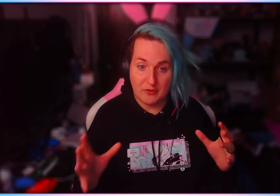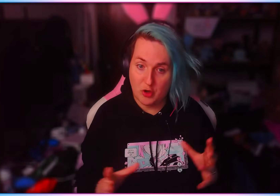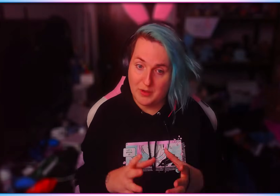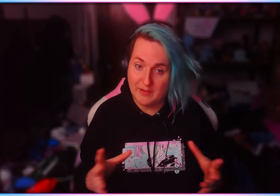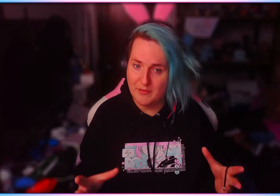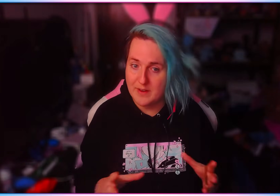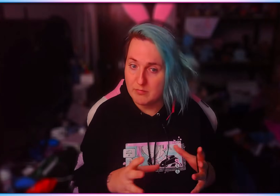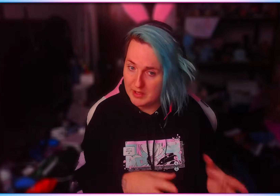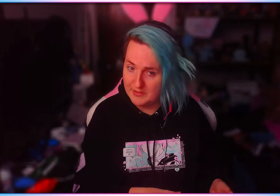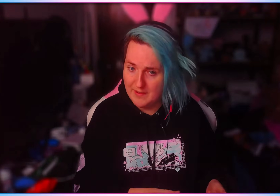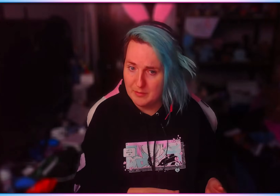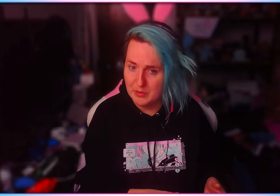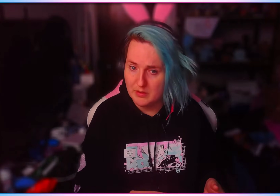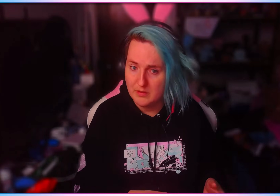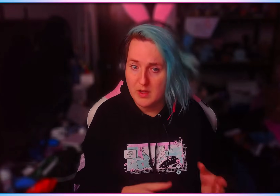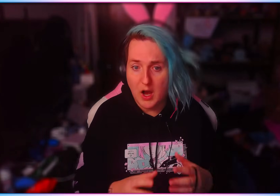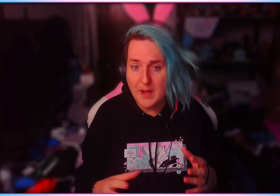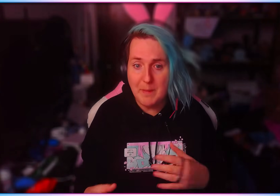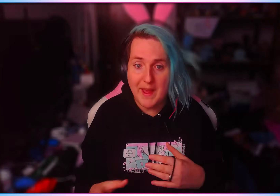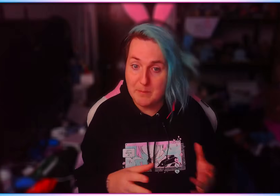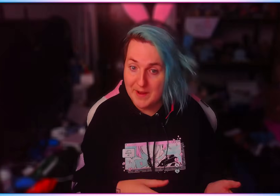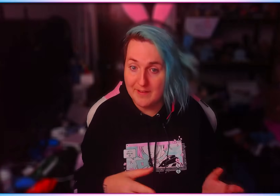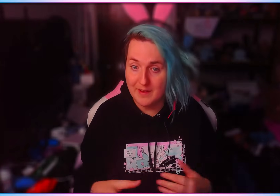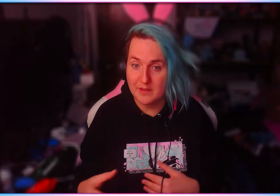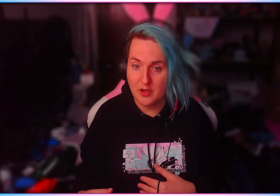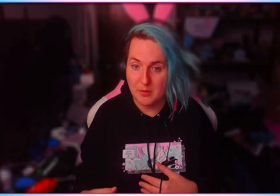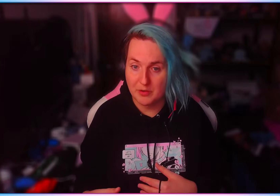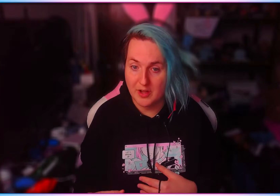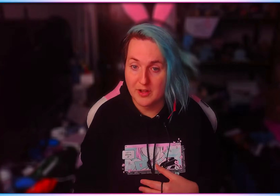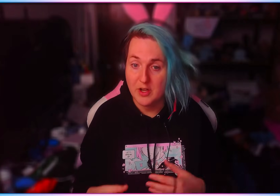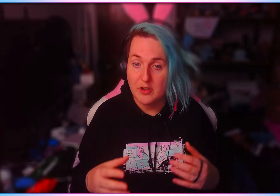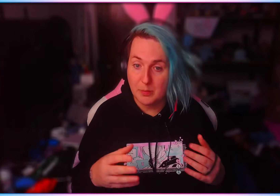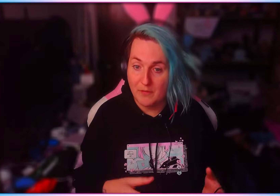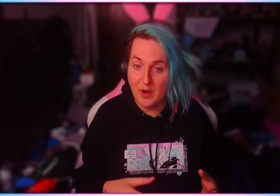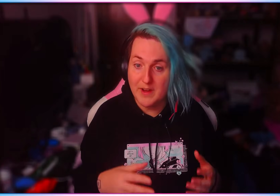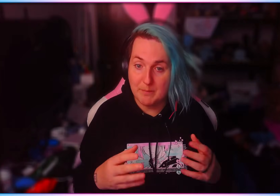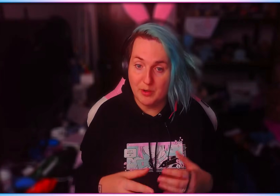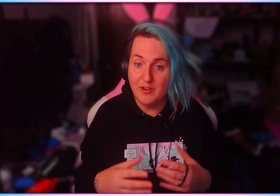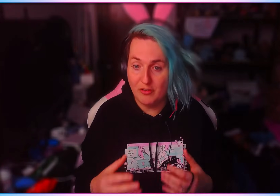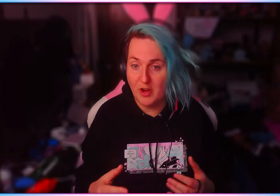showcase event accessible, I pay a BSL interpreter to provide a British Sign